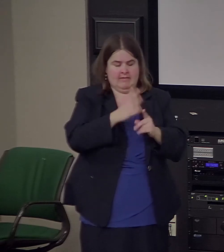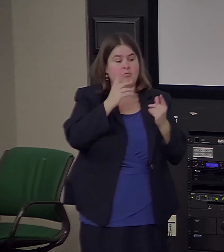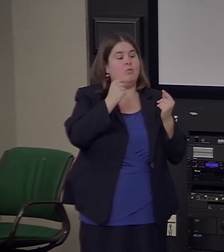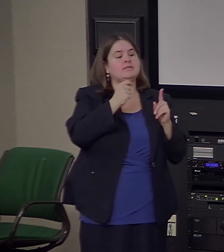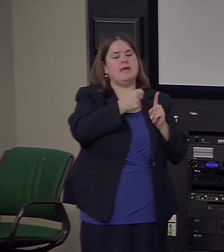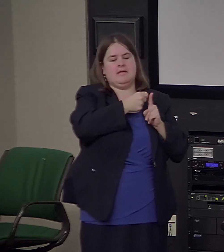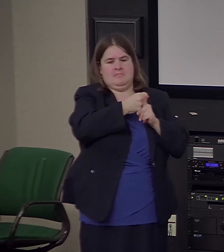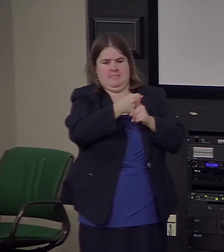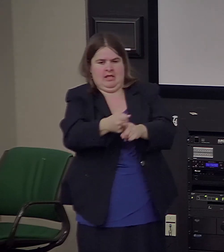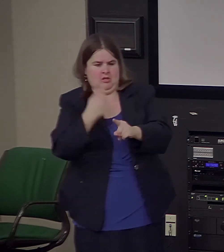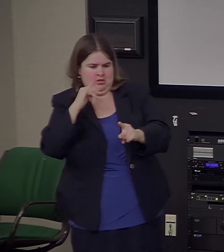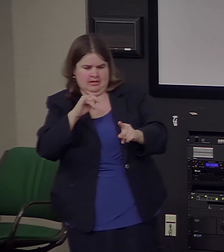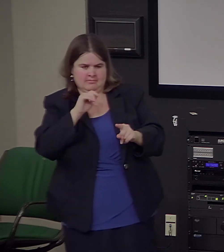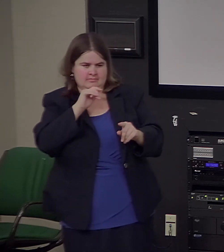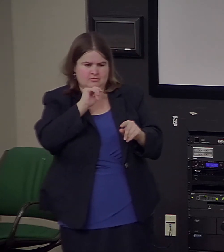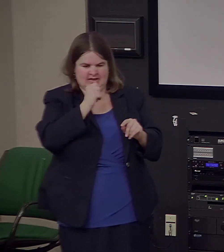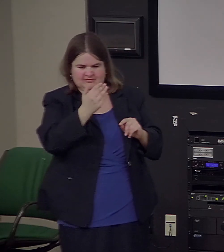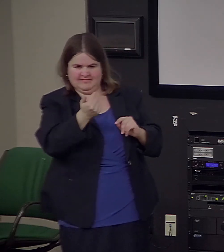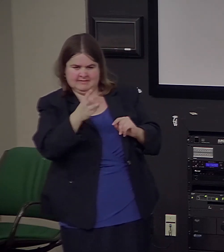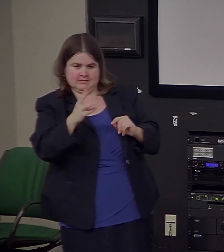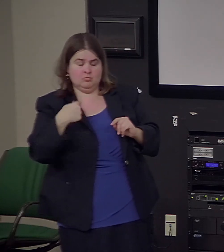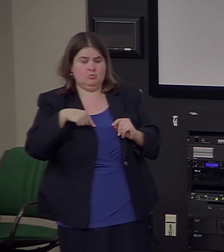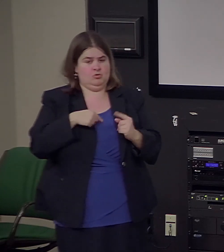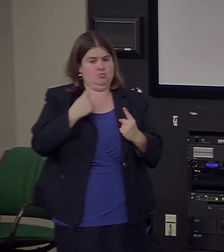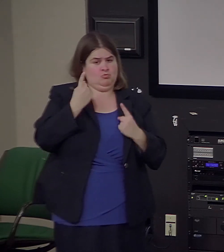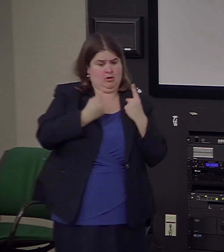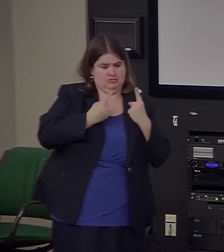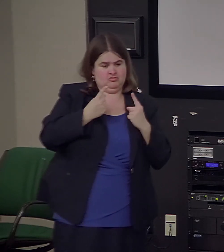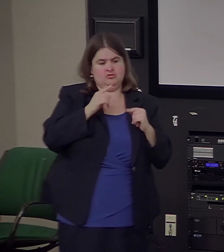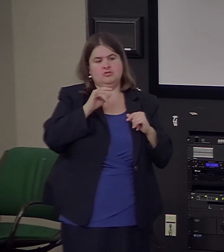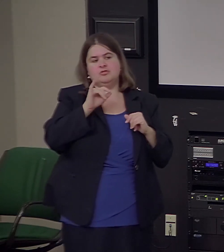and heightened what are the typical kinds of behaviors